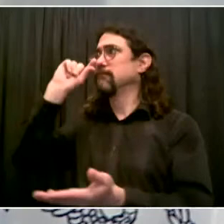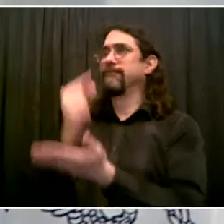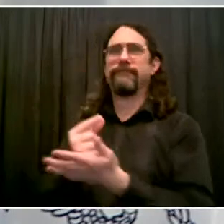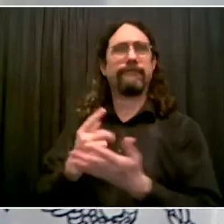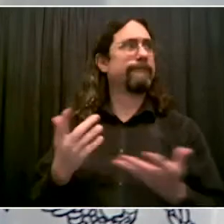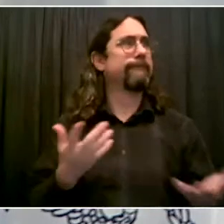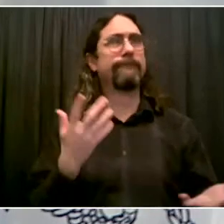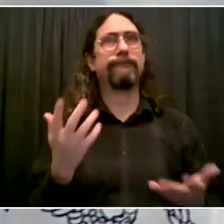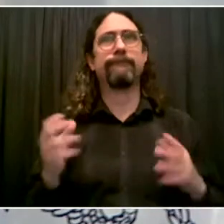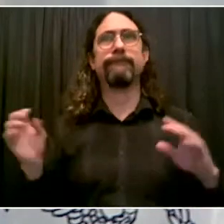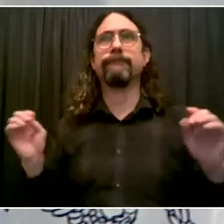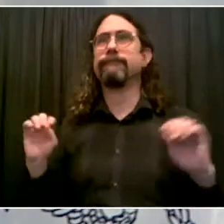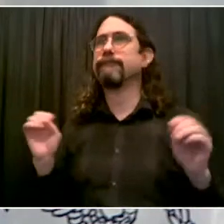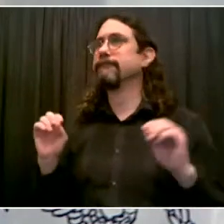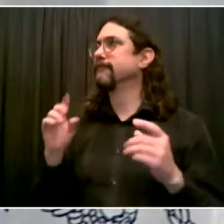SUPPOSED TO GRADUATE DIDN'T